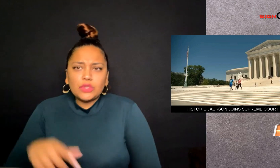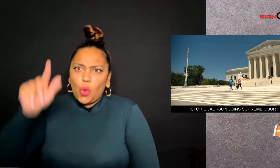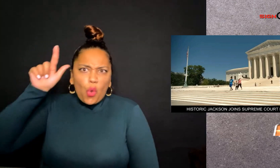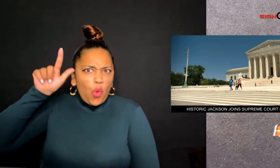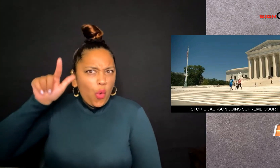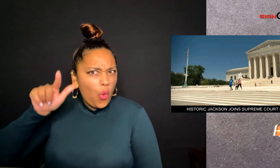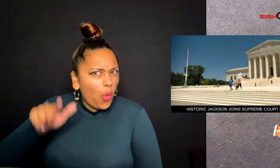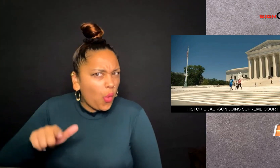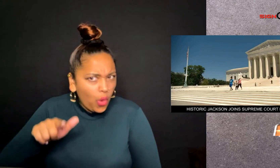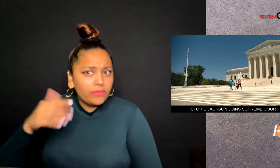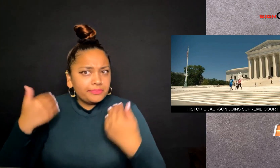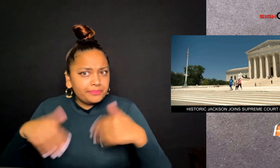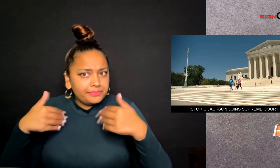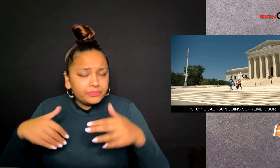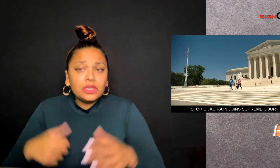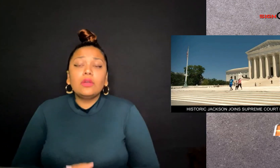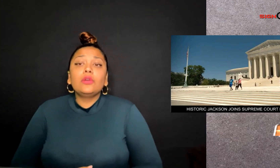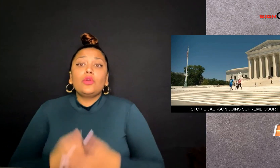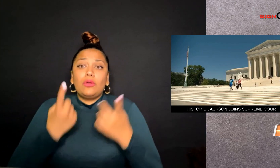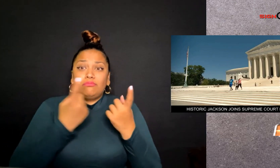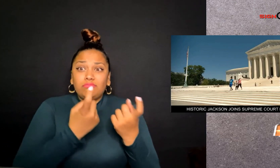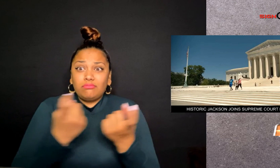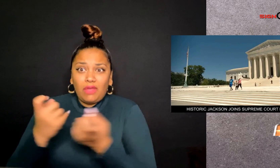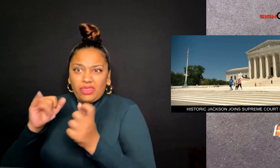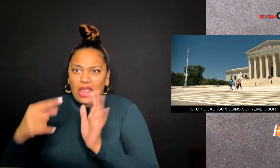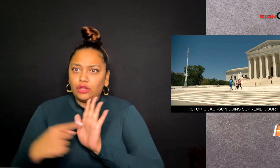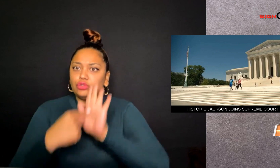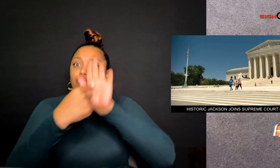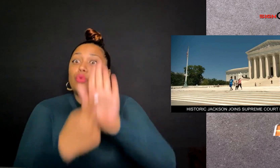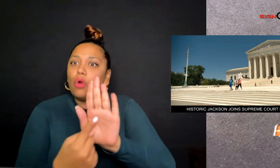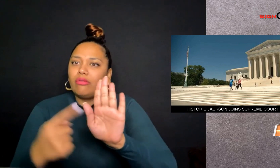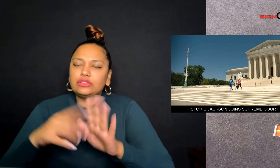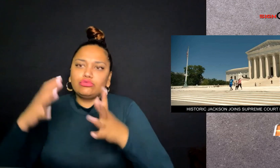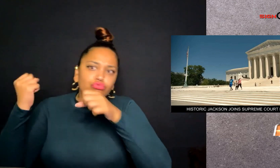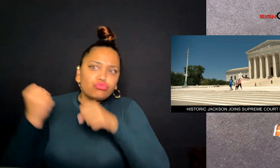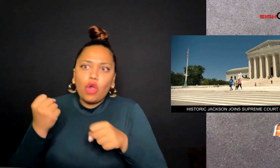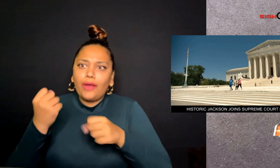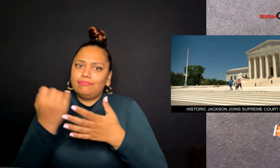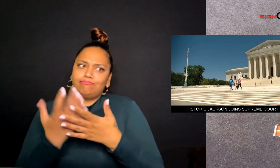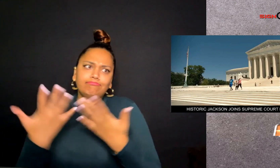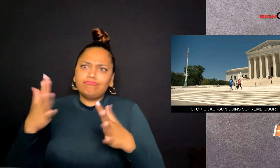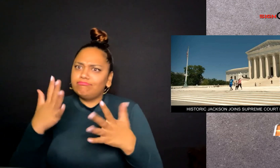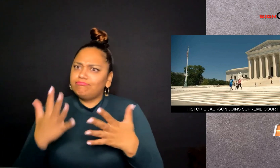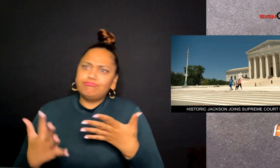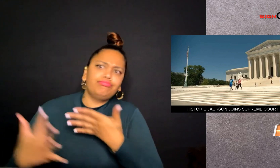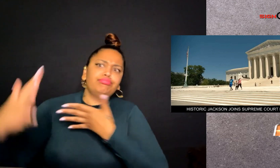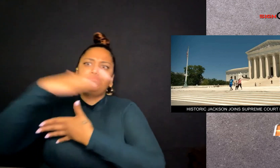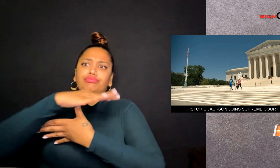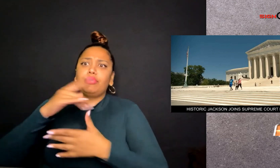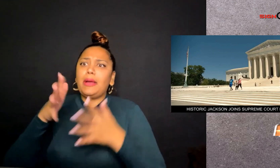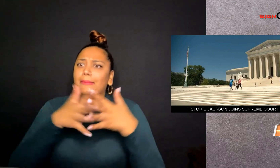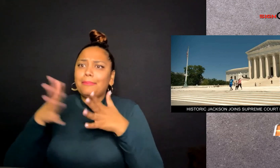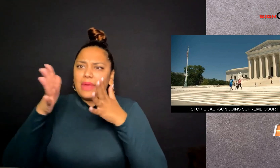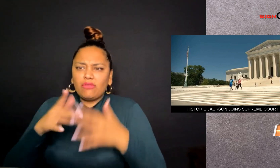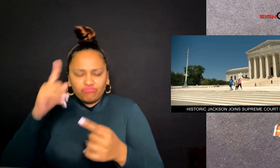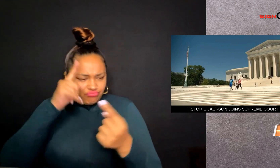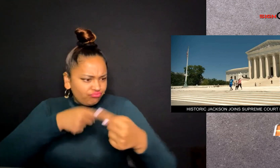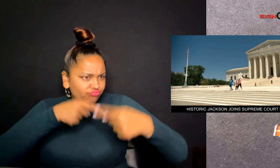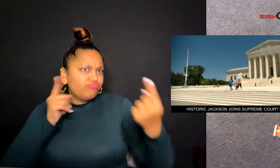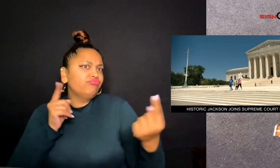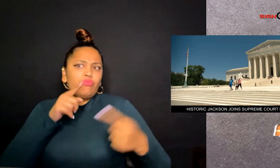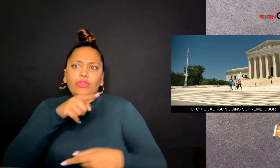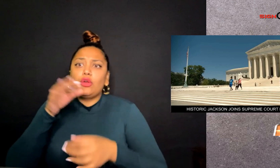in the Supreme Court is at the lowest it ever been polls indicate a strong majority of Americans